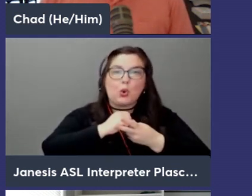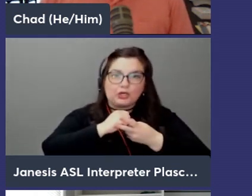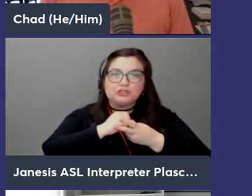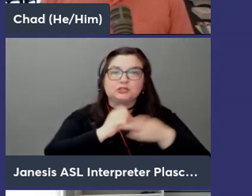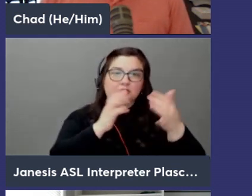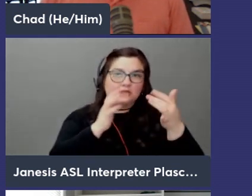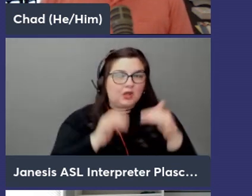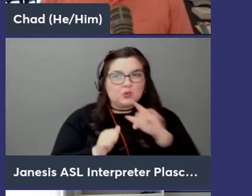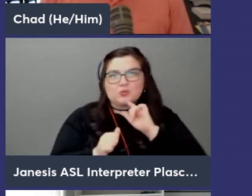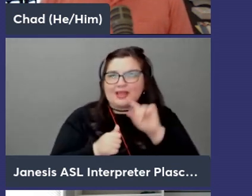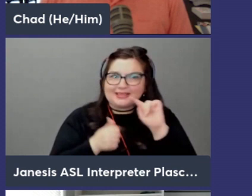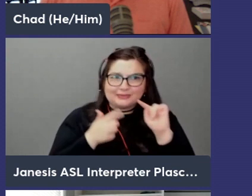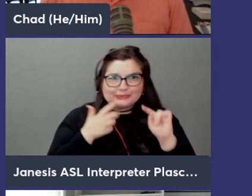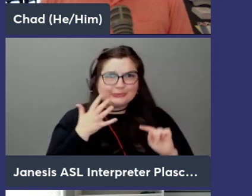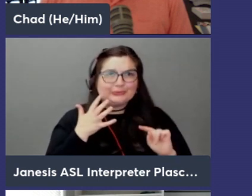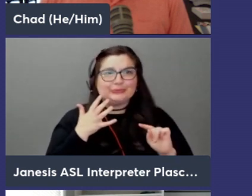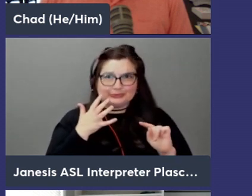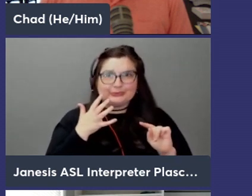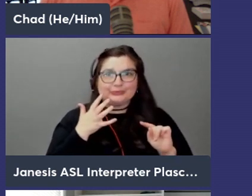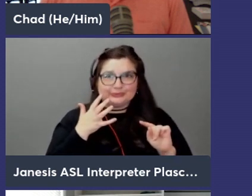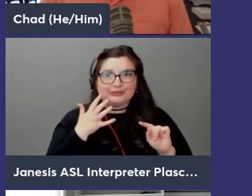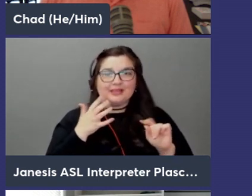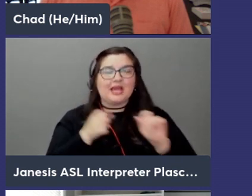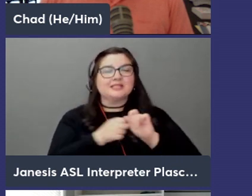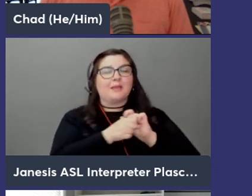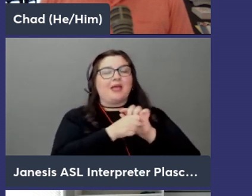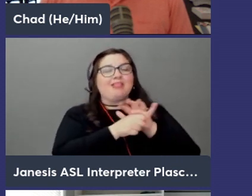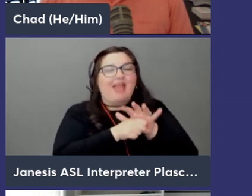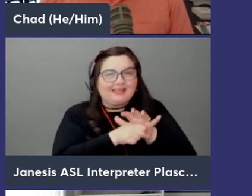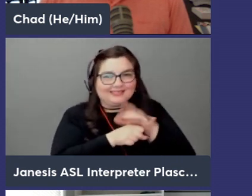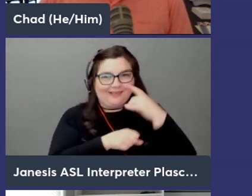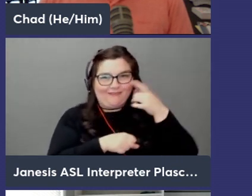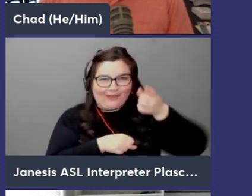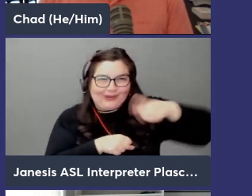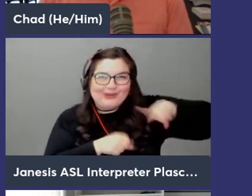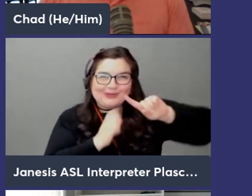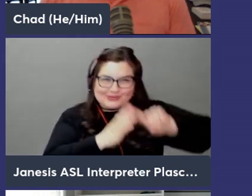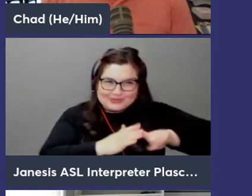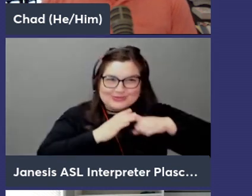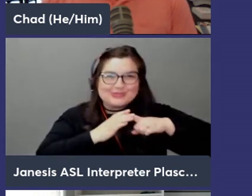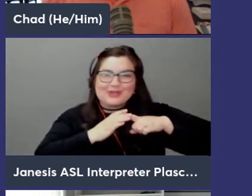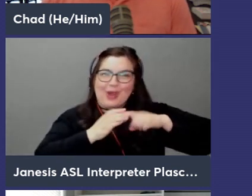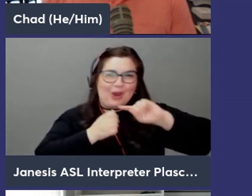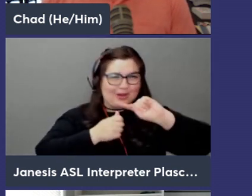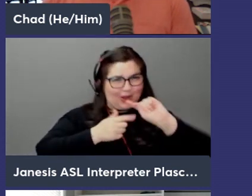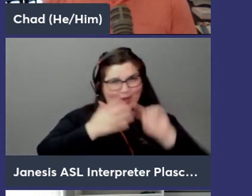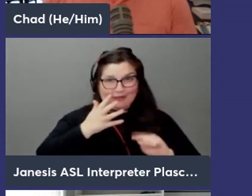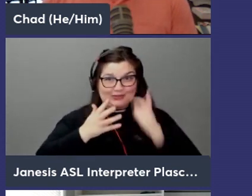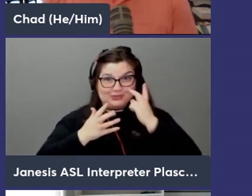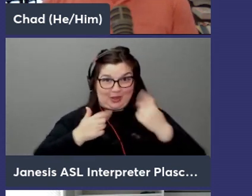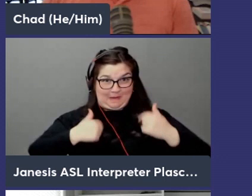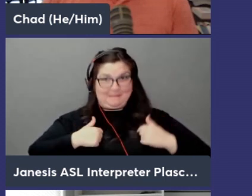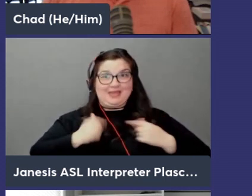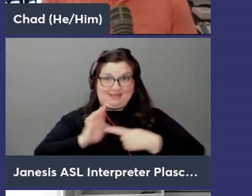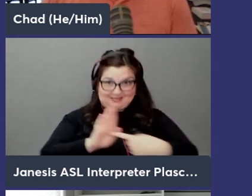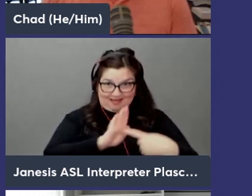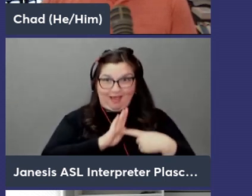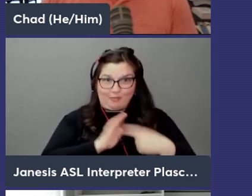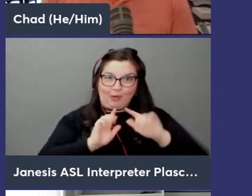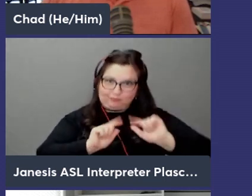and really, that's plenty for you to start doing any of this stuff that you saw me do here today. And with that free trial,